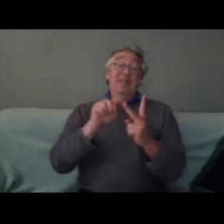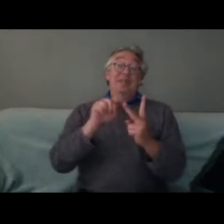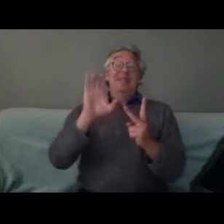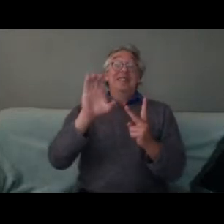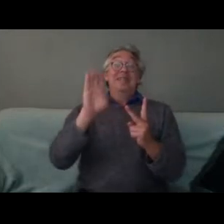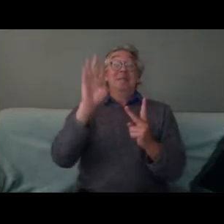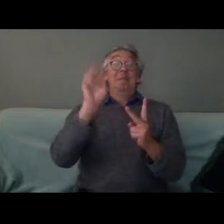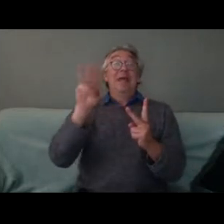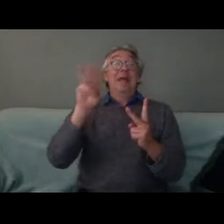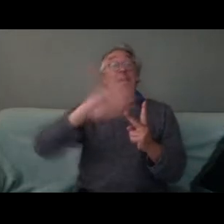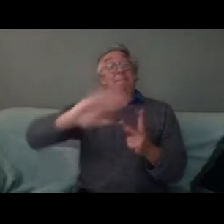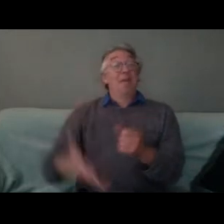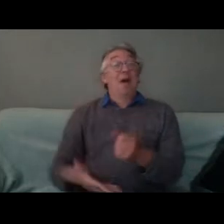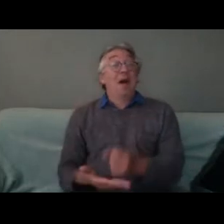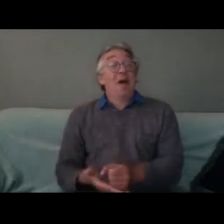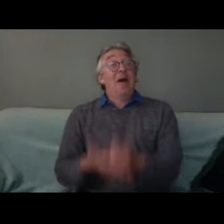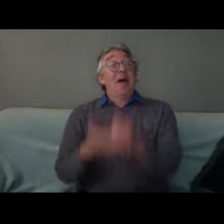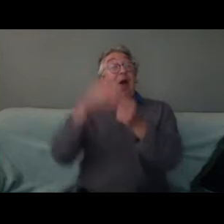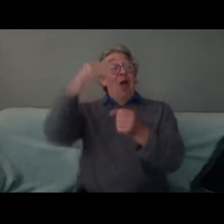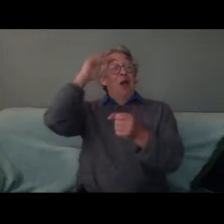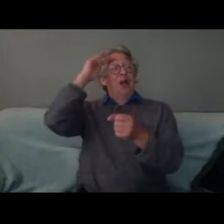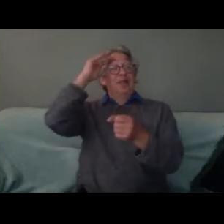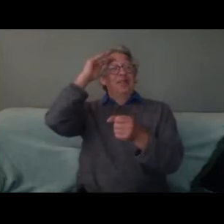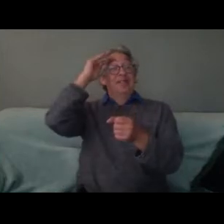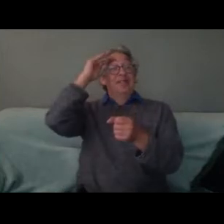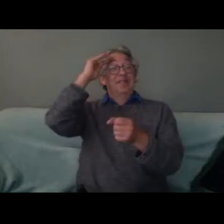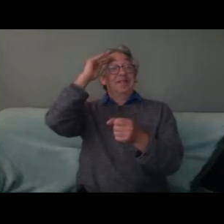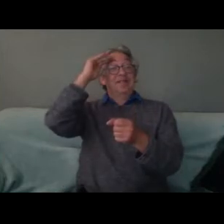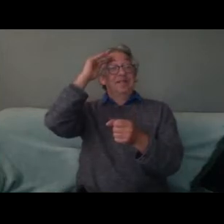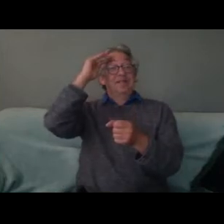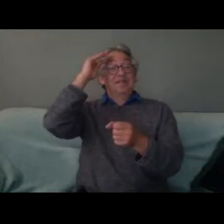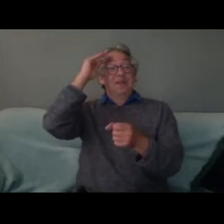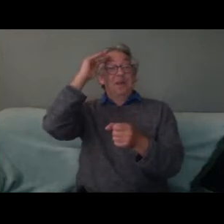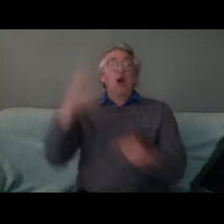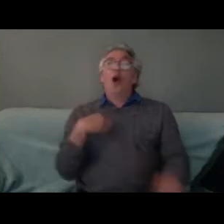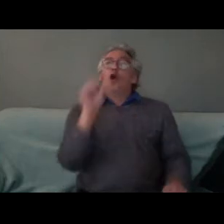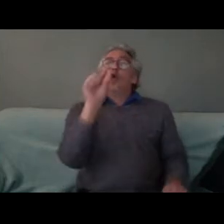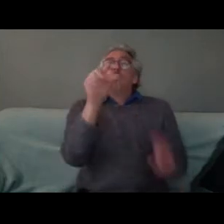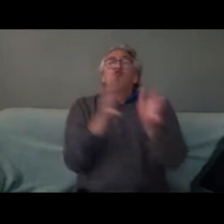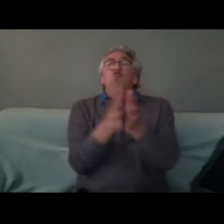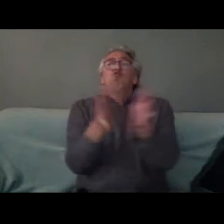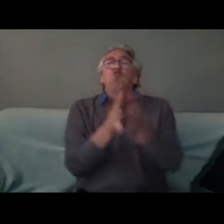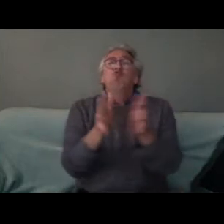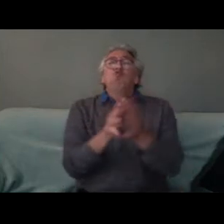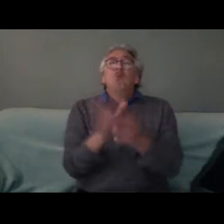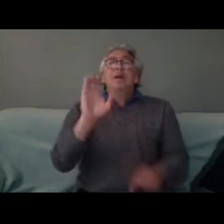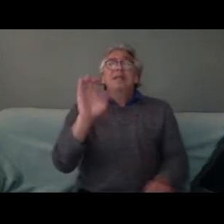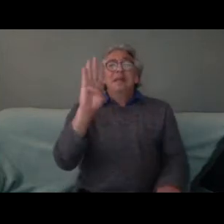I'll speak in general about CBM. The role of CBM is